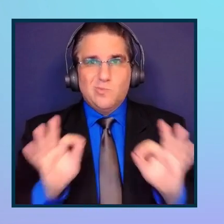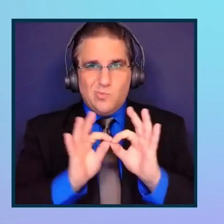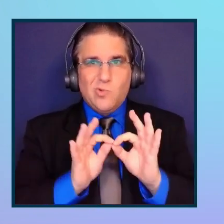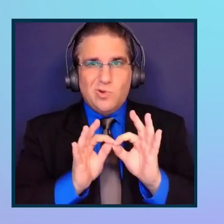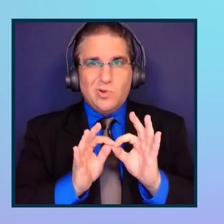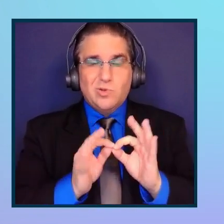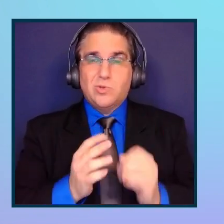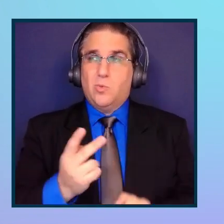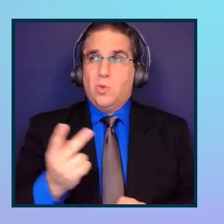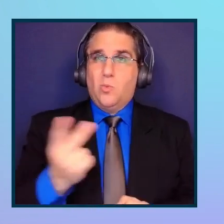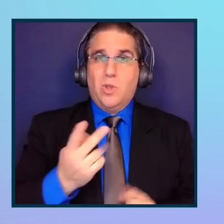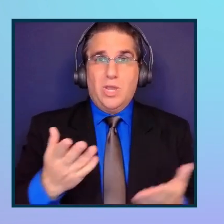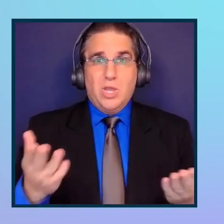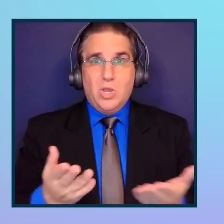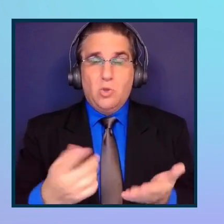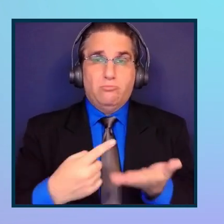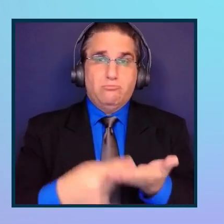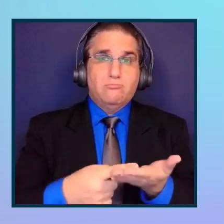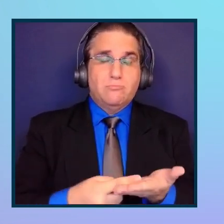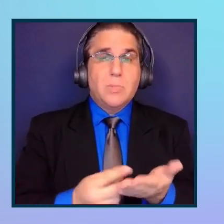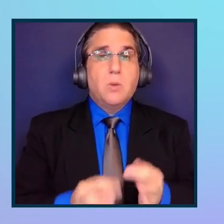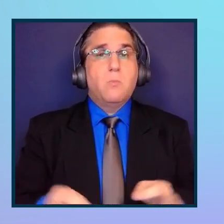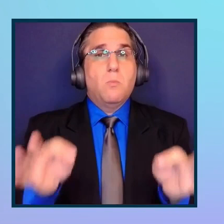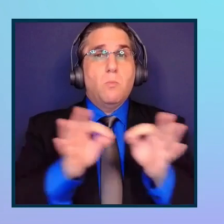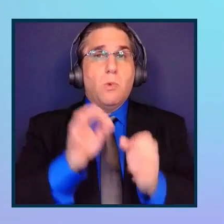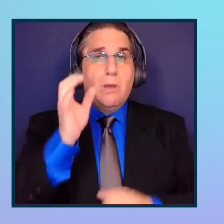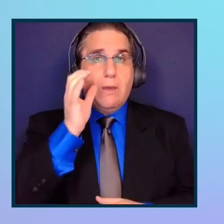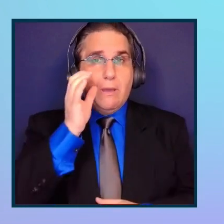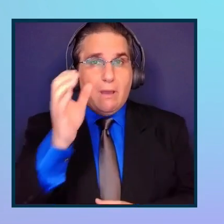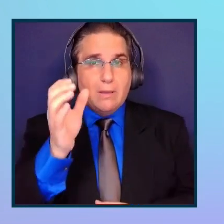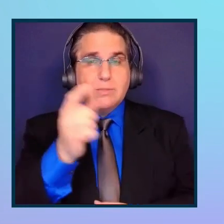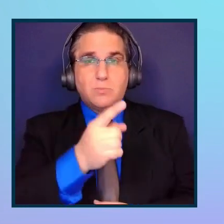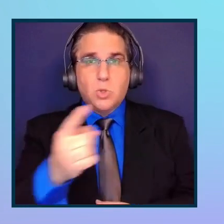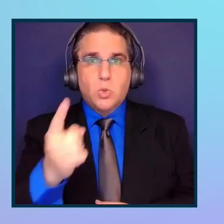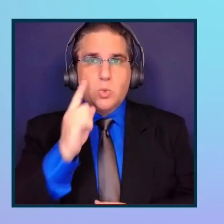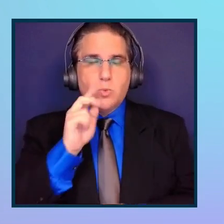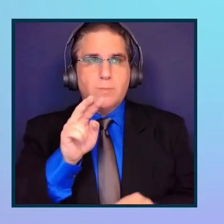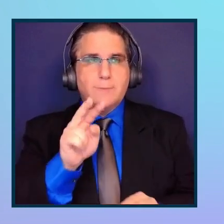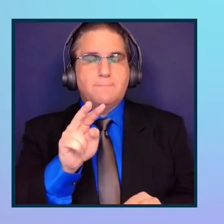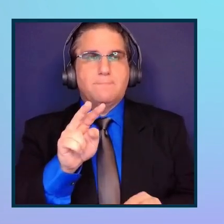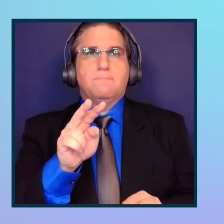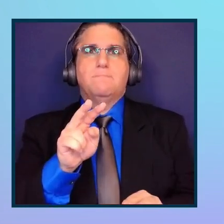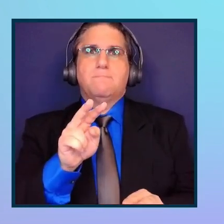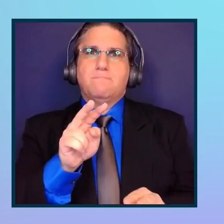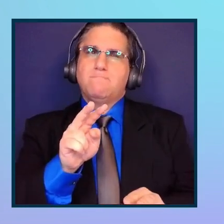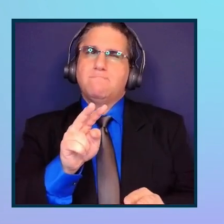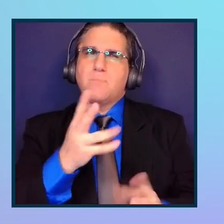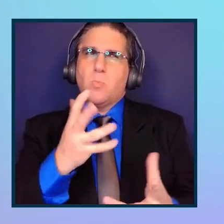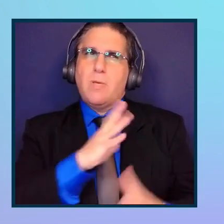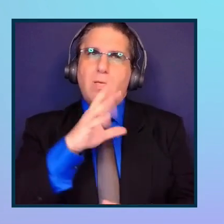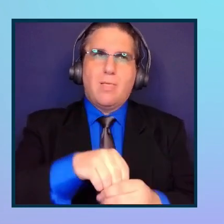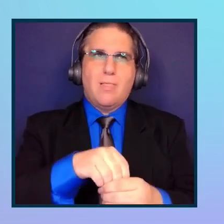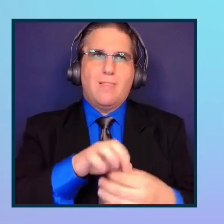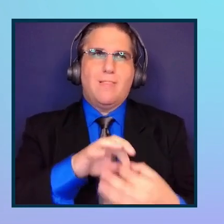some of the key concepts that you might be dancing with, or to shine a light on the ones that you might not be noticing,